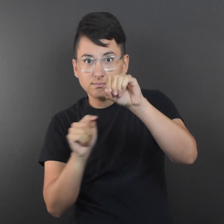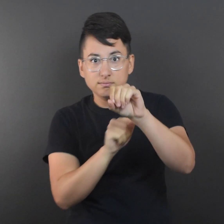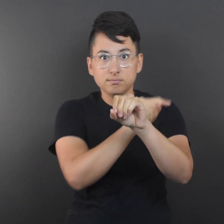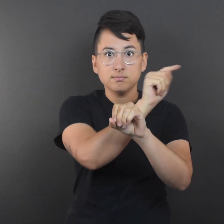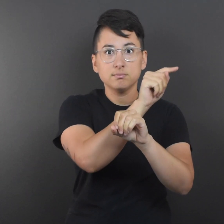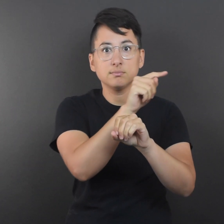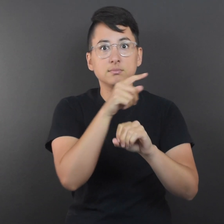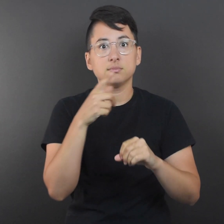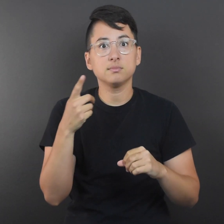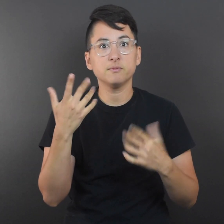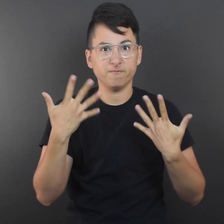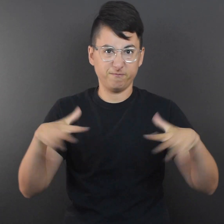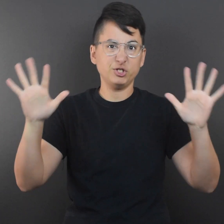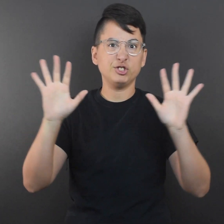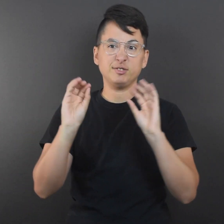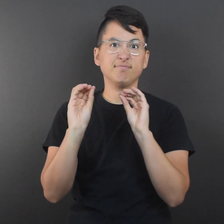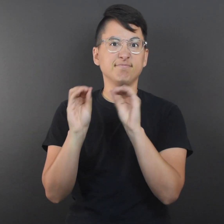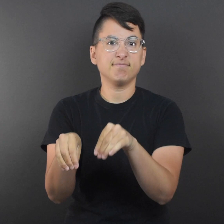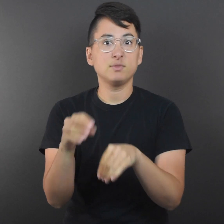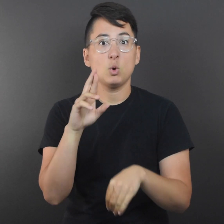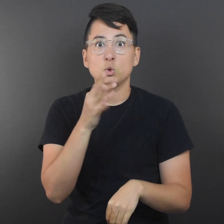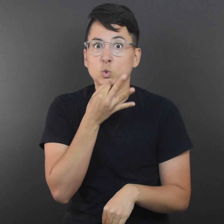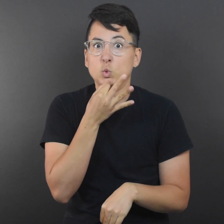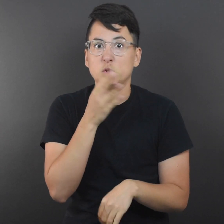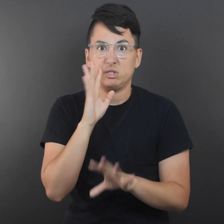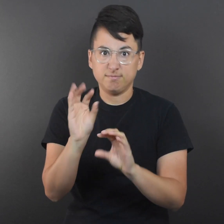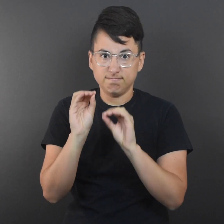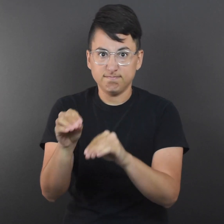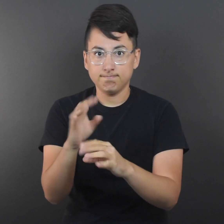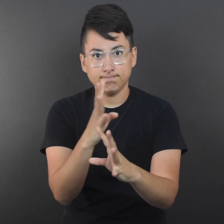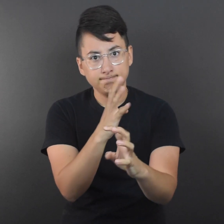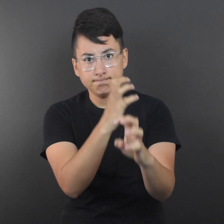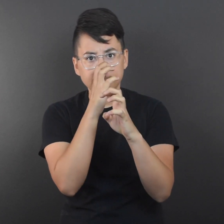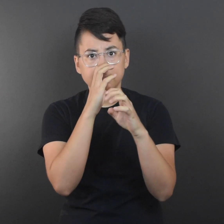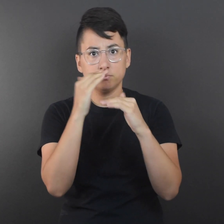about to implement strict restrictions on reproductive health care services.